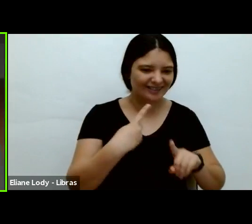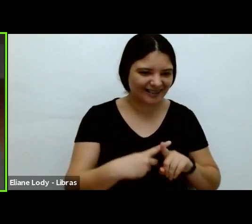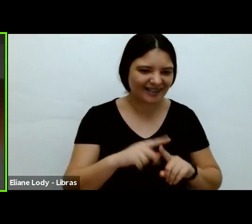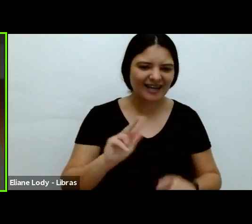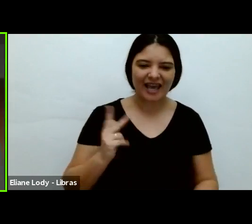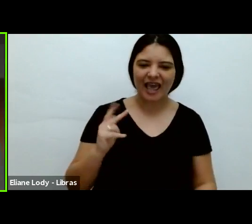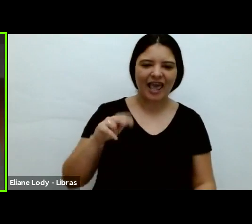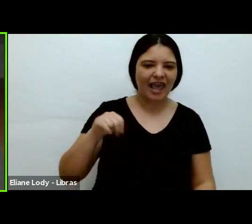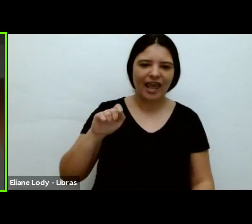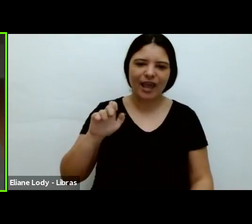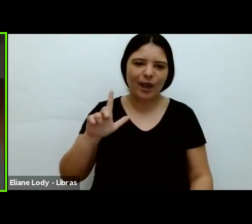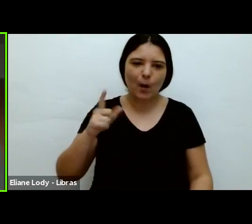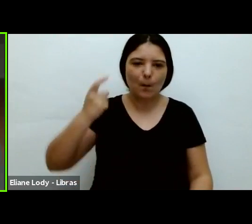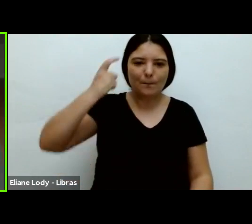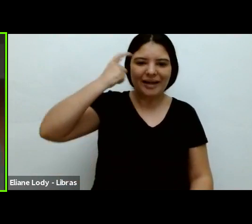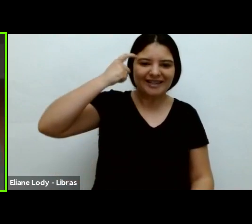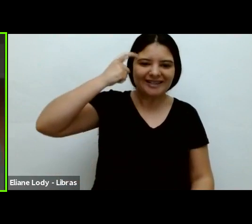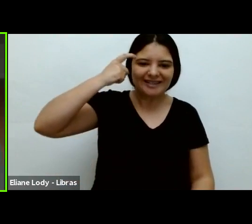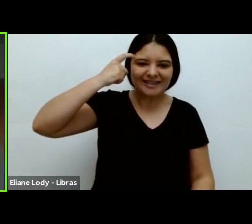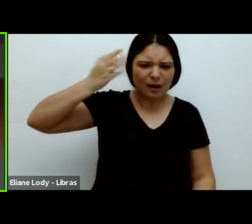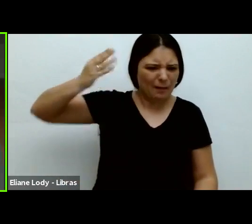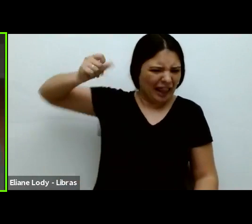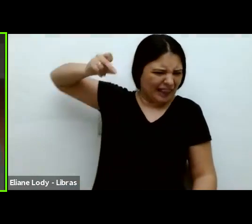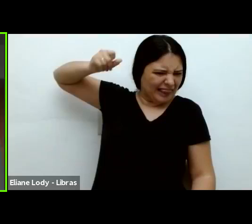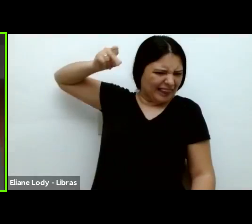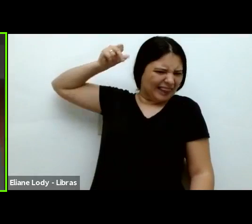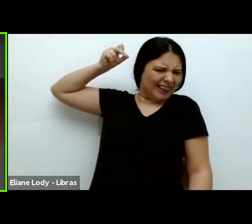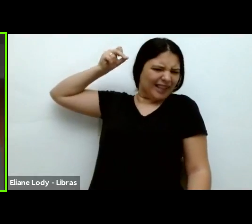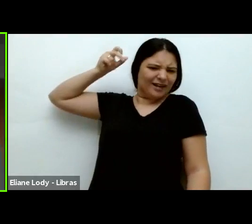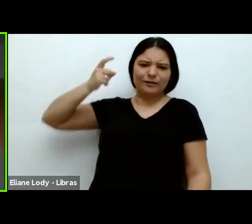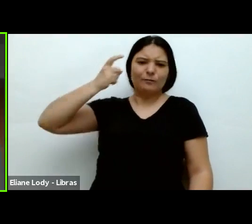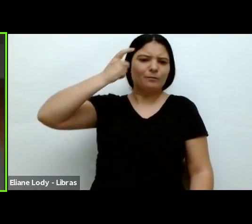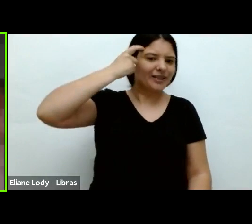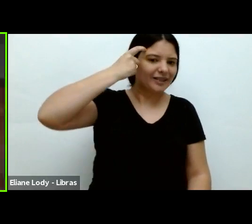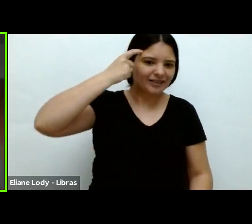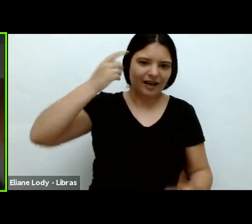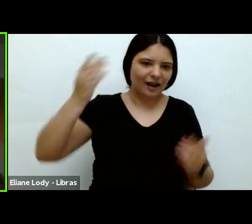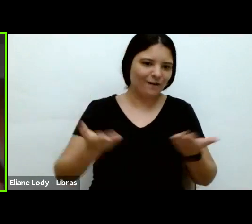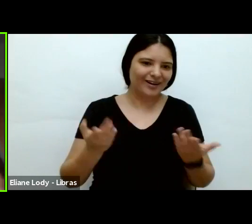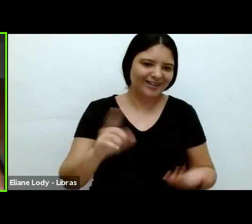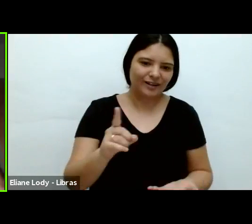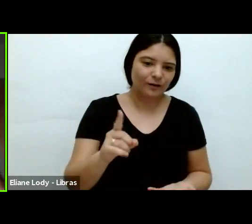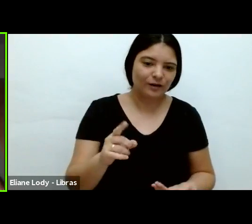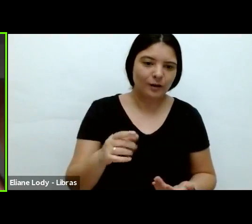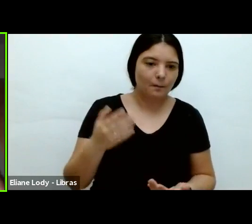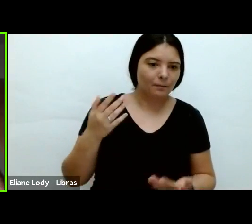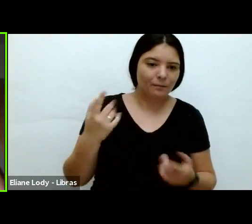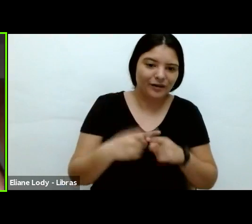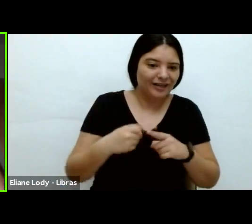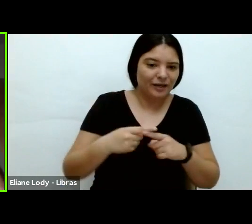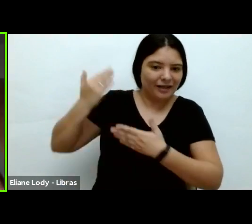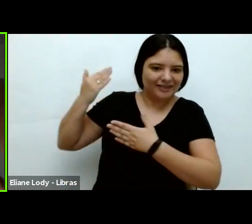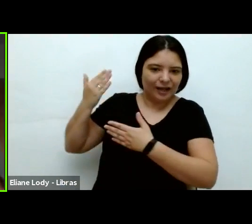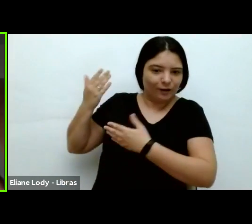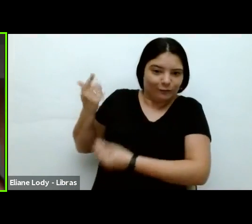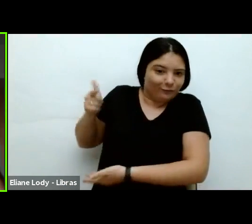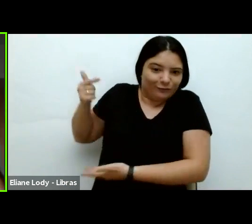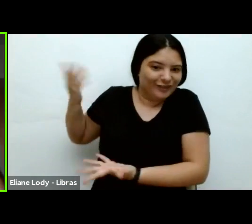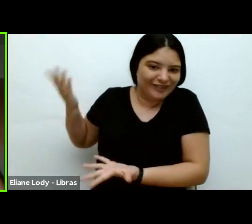hey go good thought. of fellow of fellow man oh that does no of fellow man oh that does not exist in this time, I mean exist in this time, I mean.